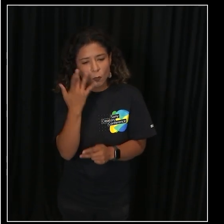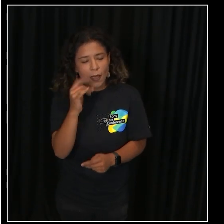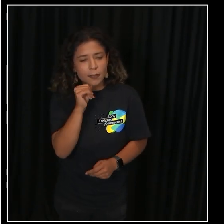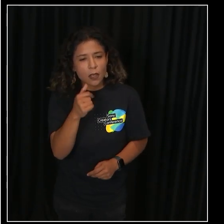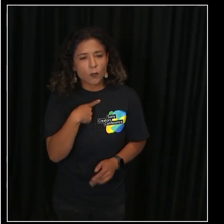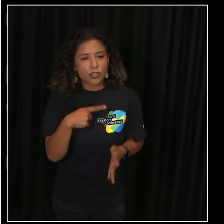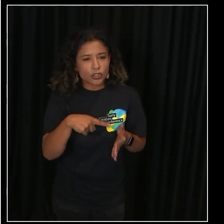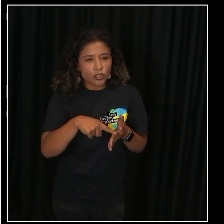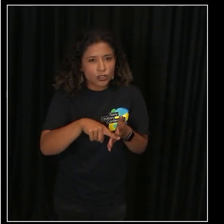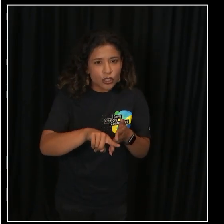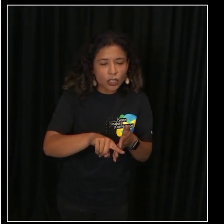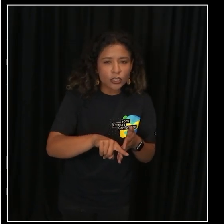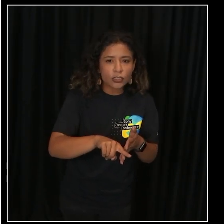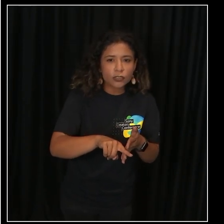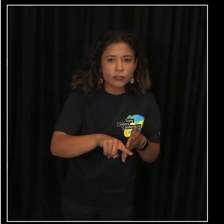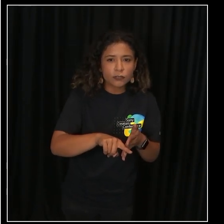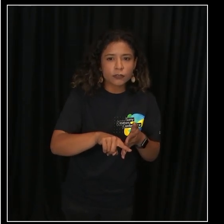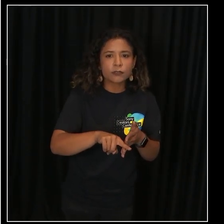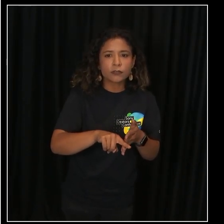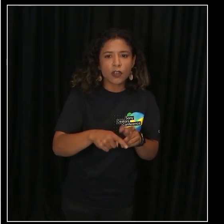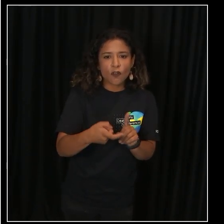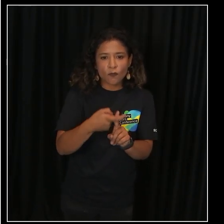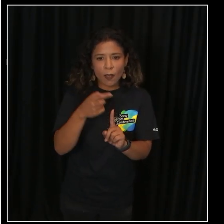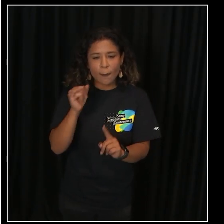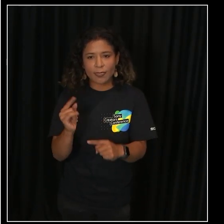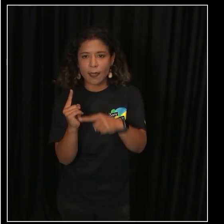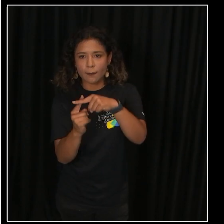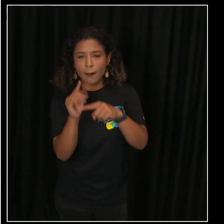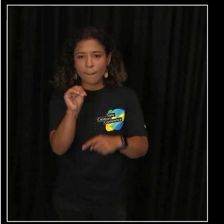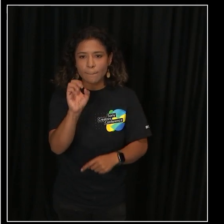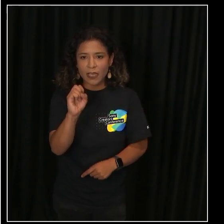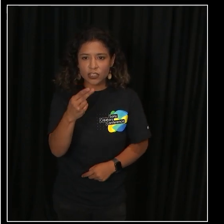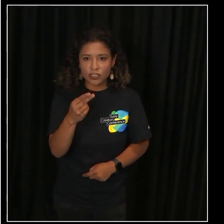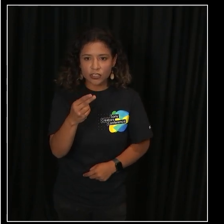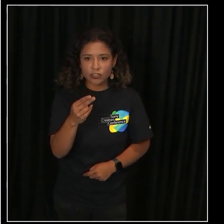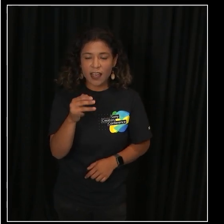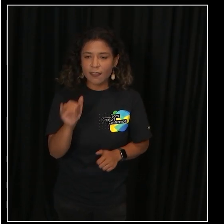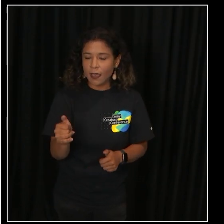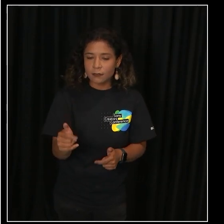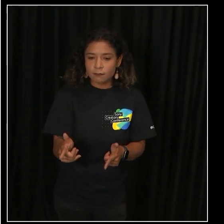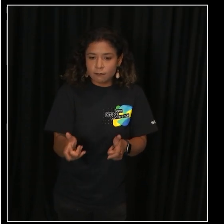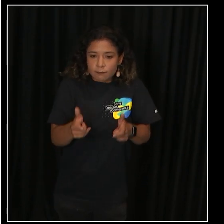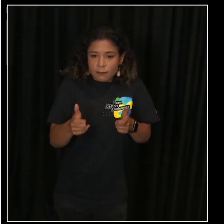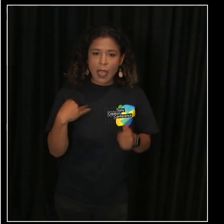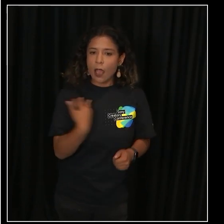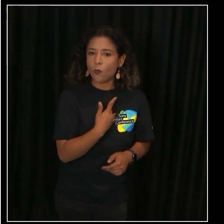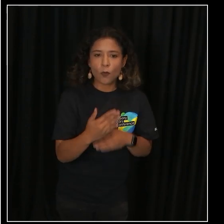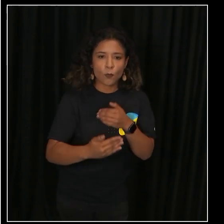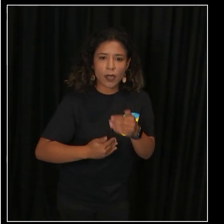that is a NeRF of that positive mesh, which dramatically sped up the process. It probably cut off a few minutes,